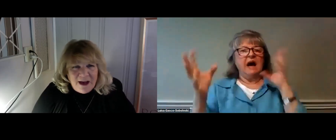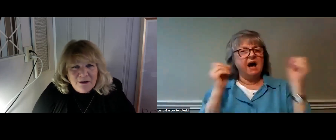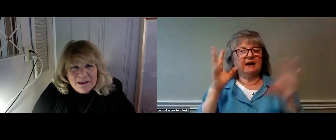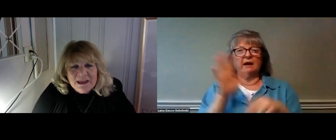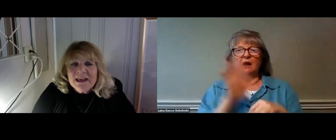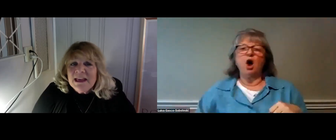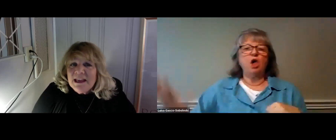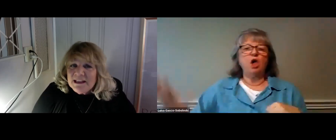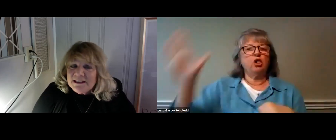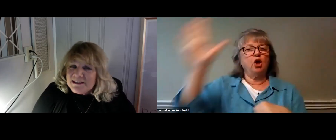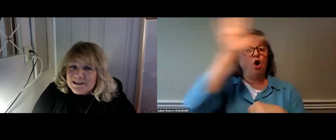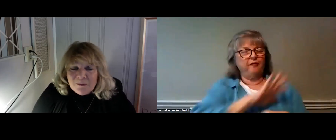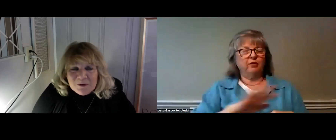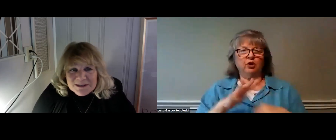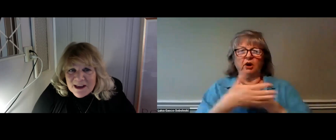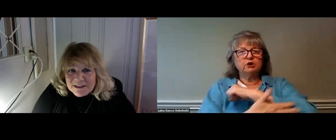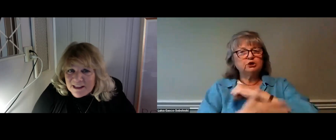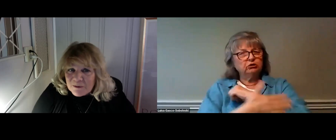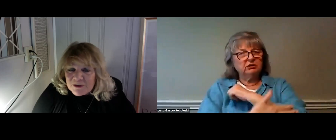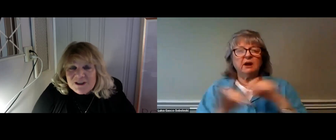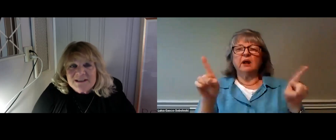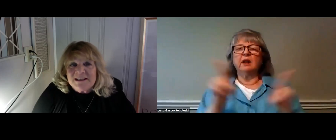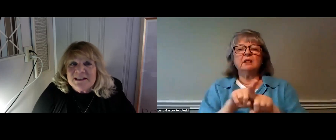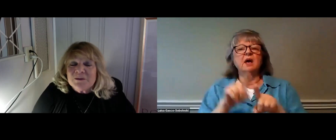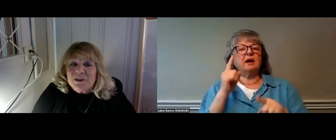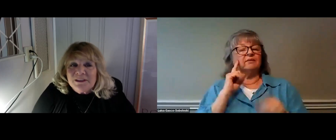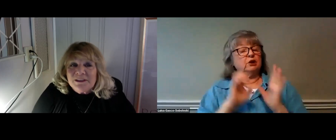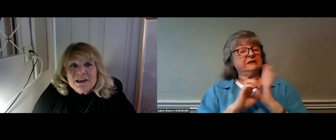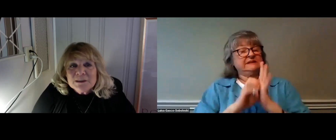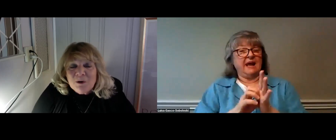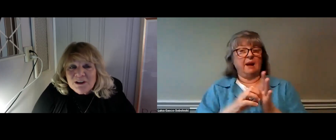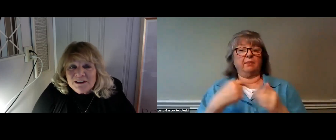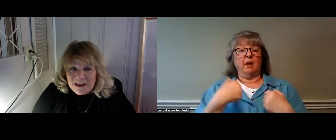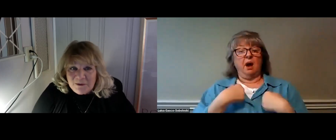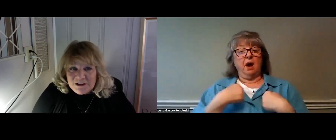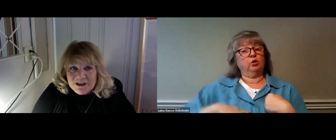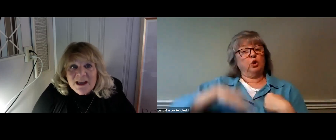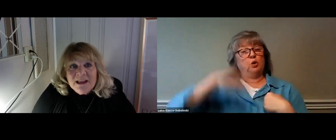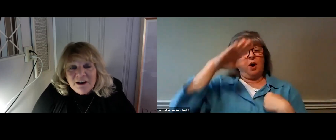It's the same with sign language as it is with spoken language, there are